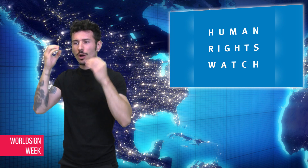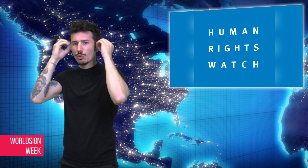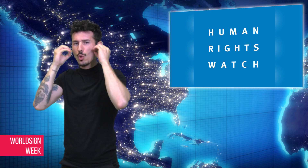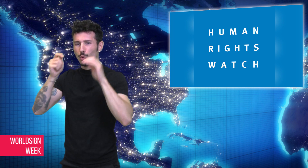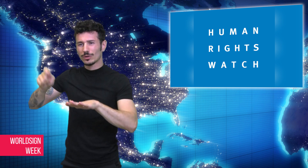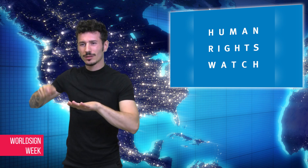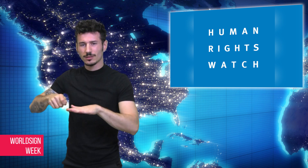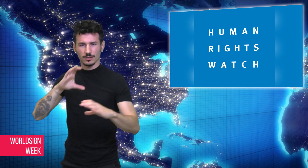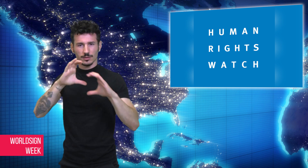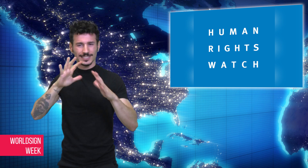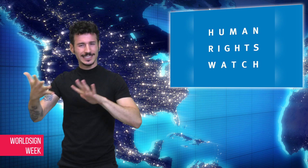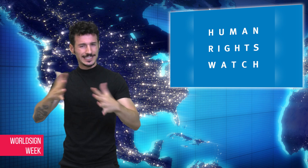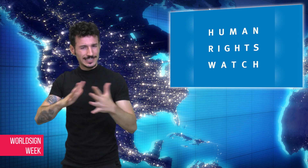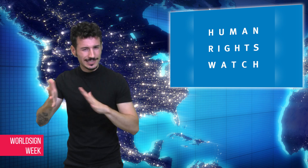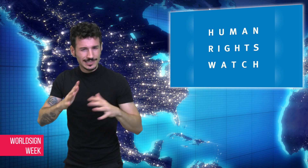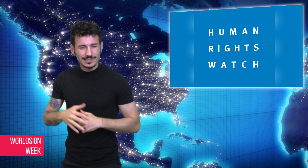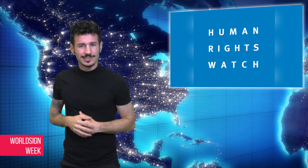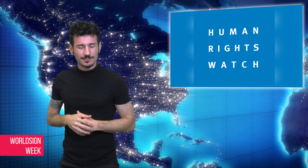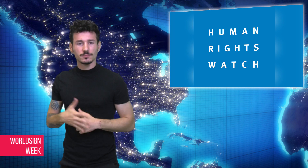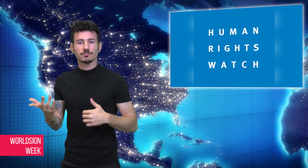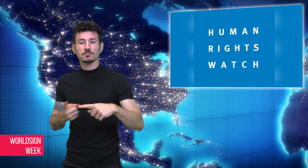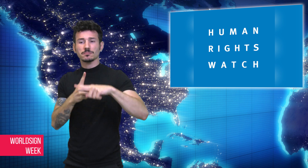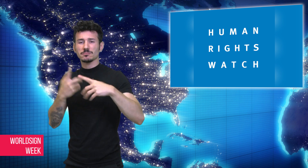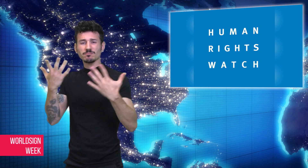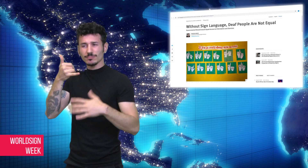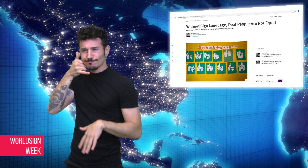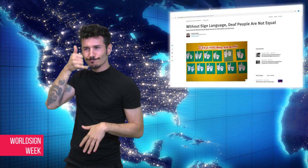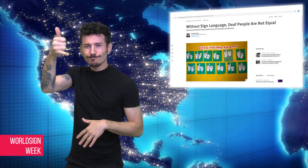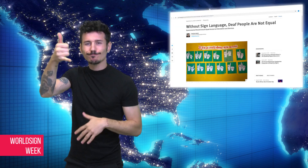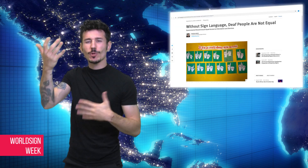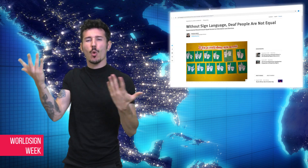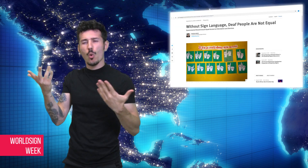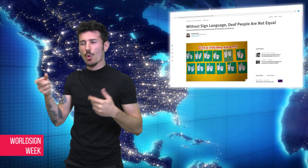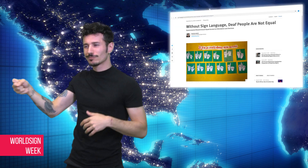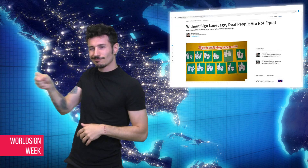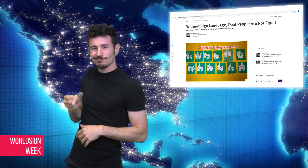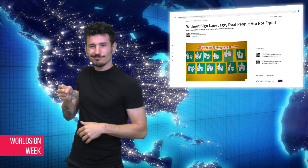Examples cited were sign language interpreters,